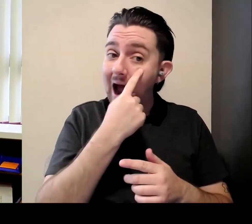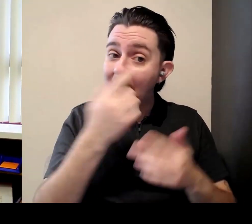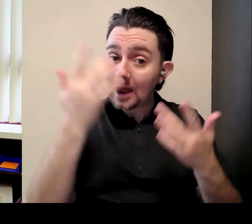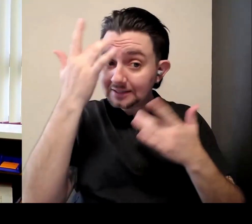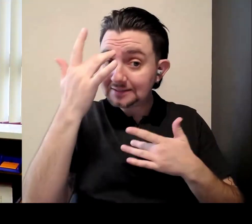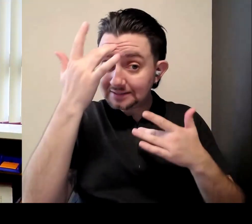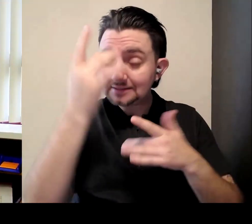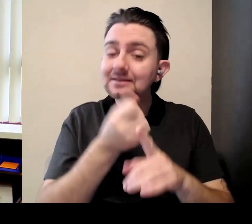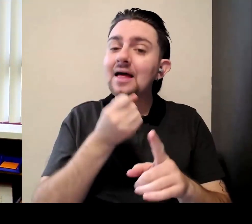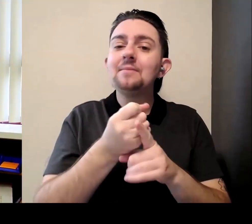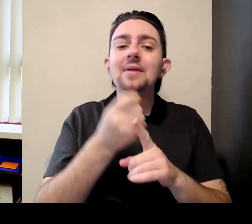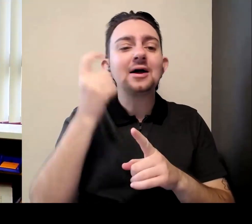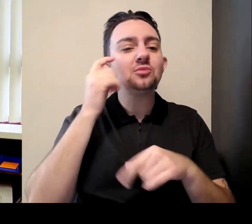Looks like it's you again, Carol.